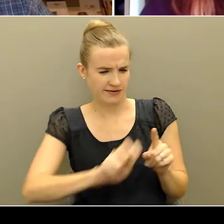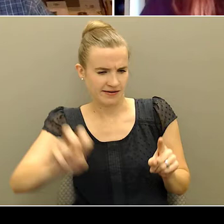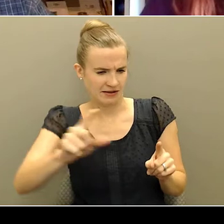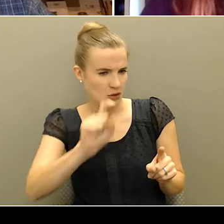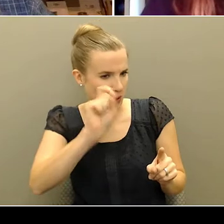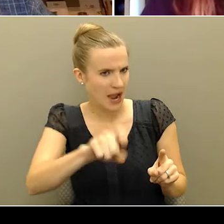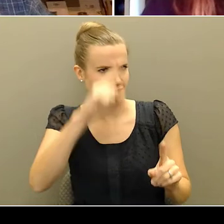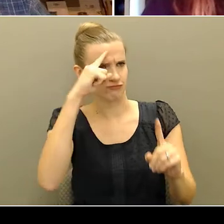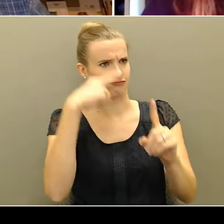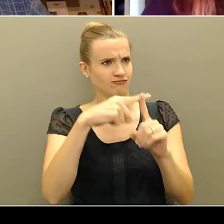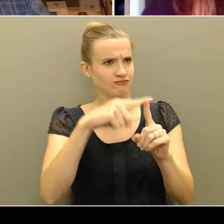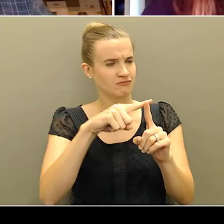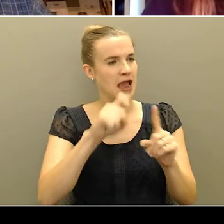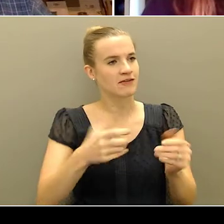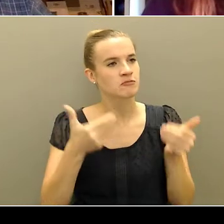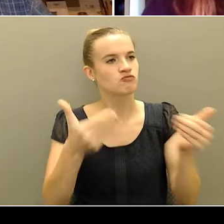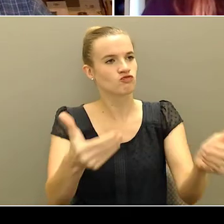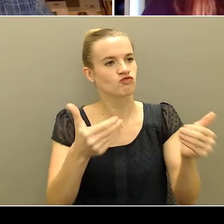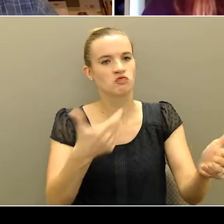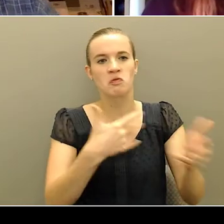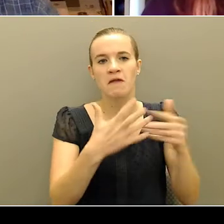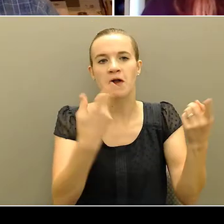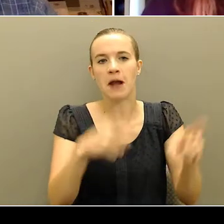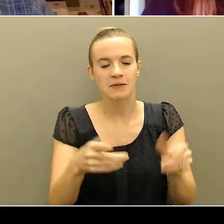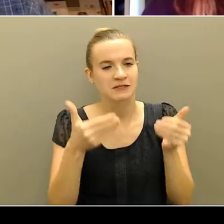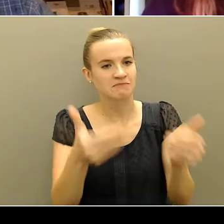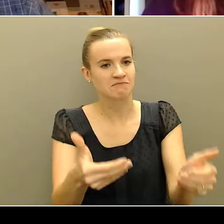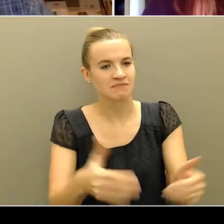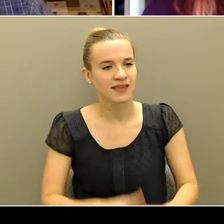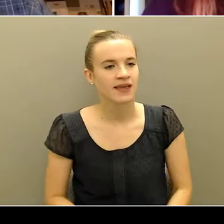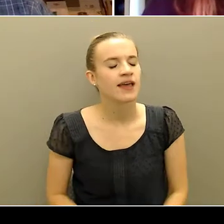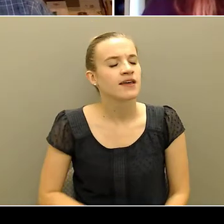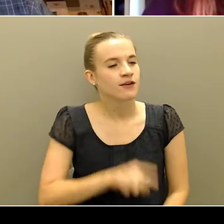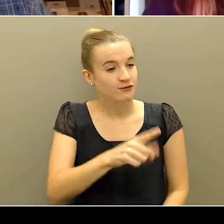that, you know, kind of encountered you out there in the middle of nowhere, you